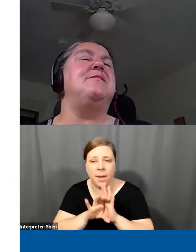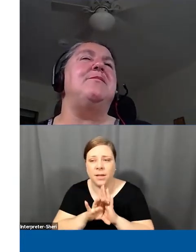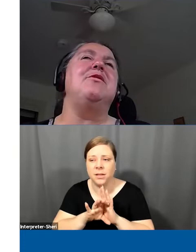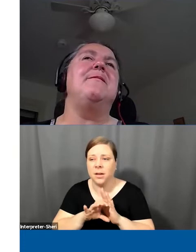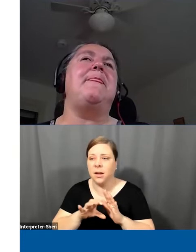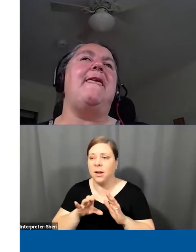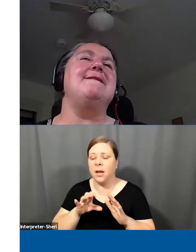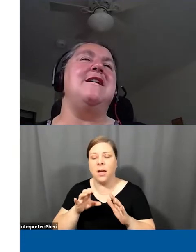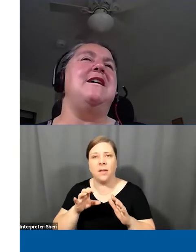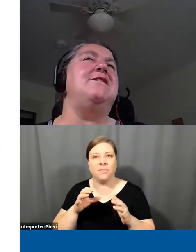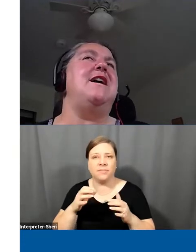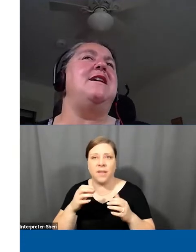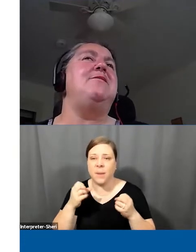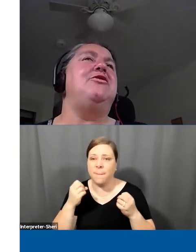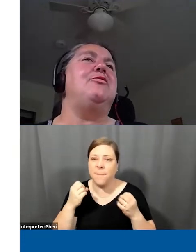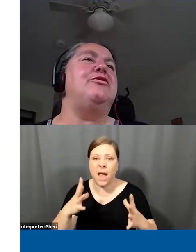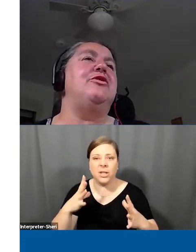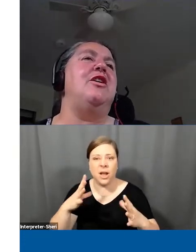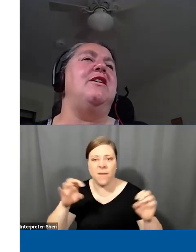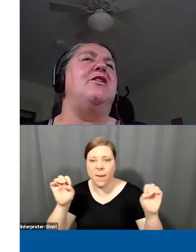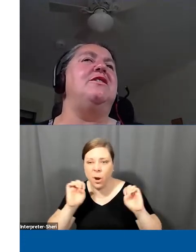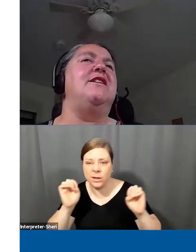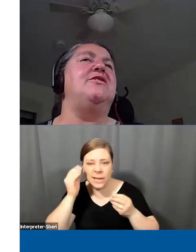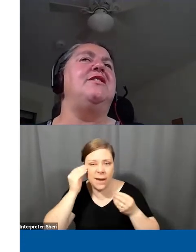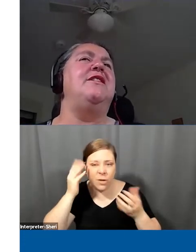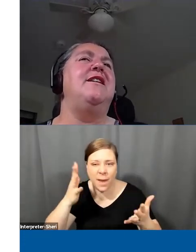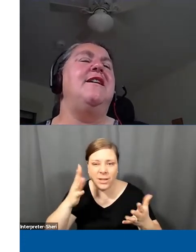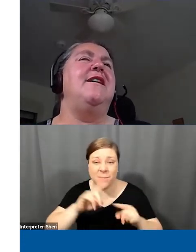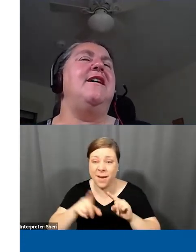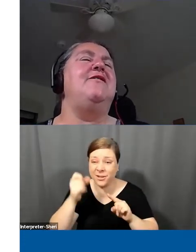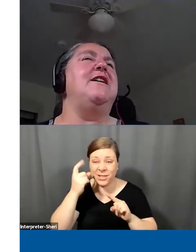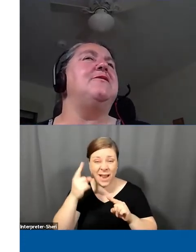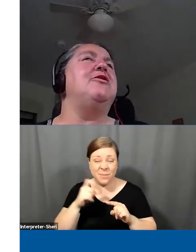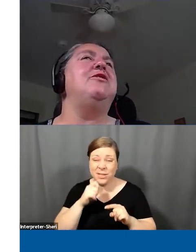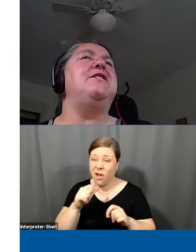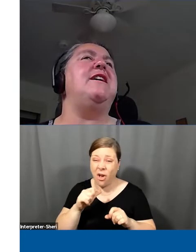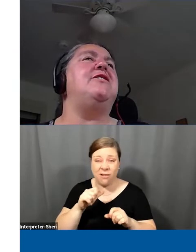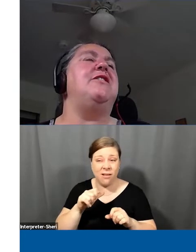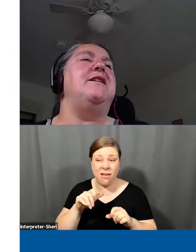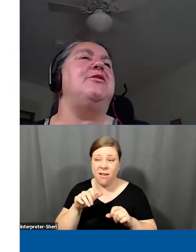for people and that image was not all texted. In fact, it was only text in the image.